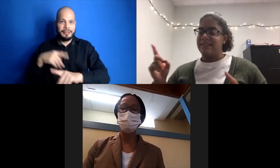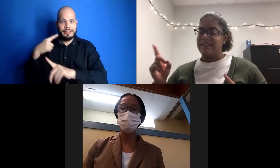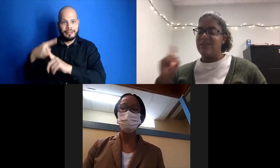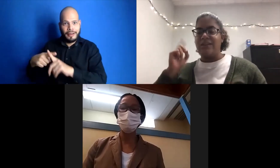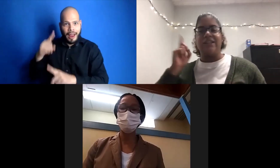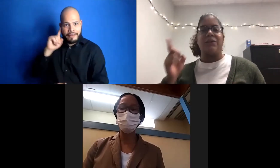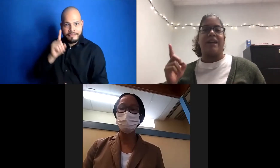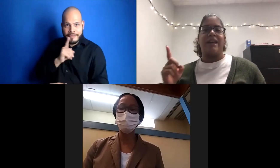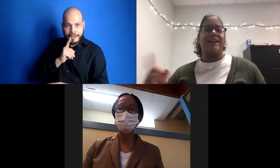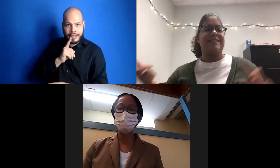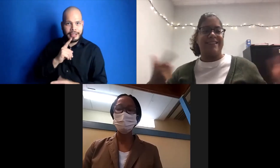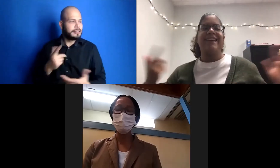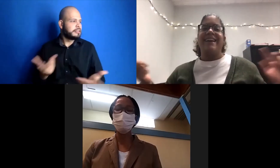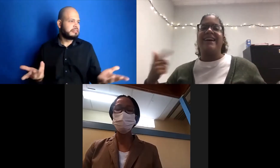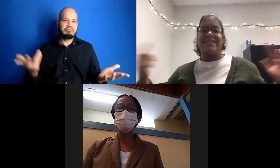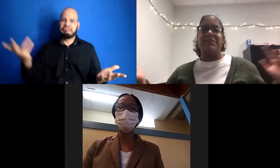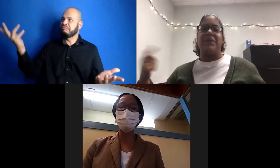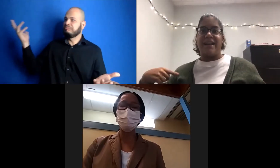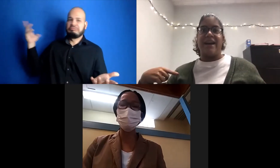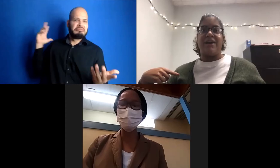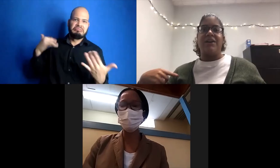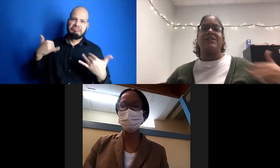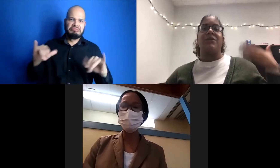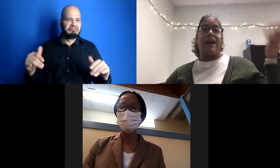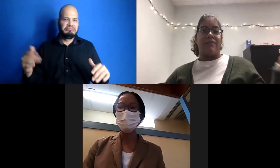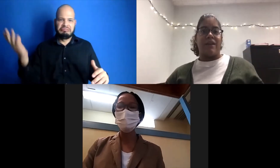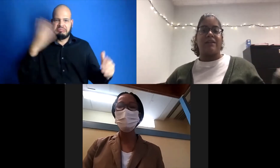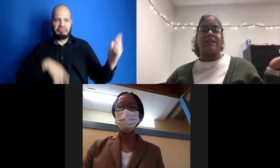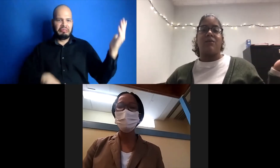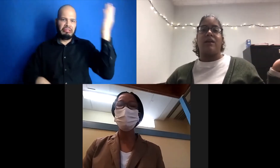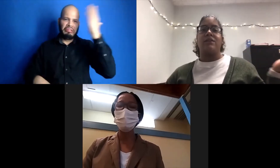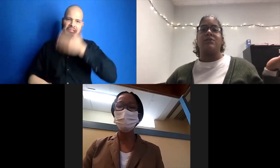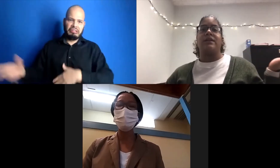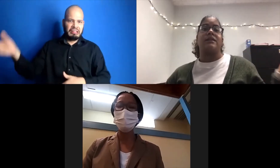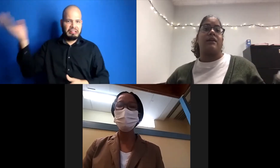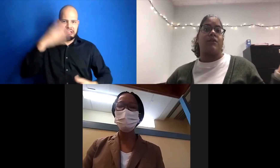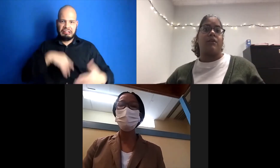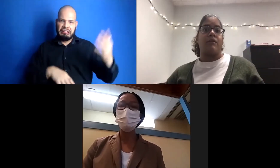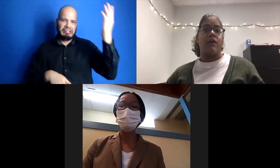they really don't get it I say why now so having someone else who's like deaf or hard of hearing